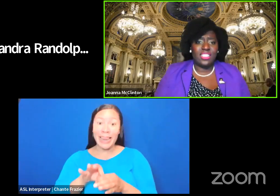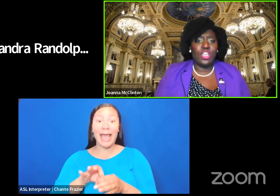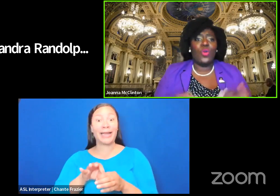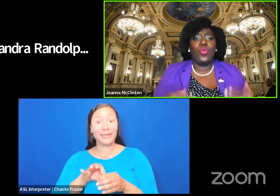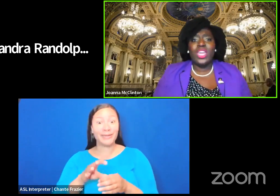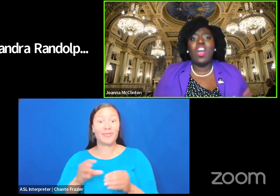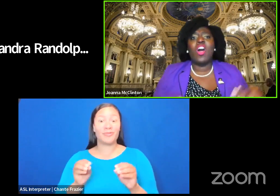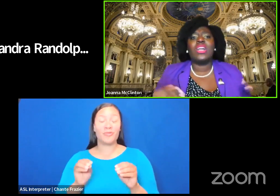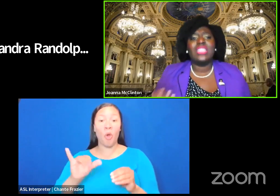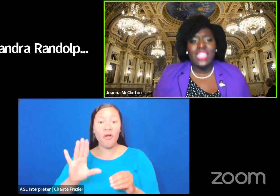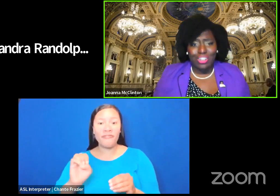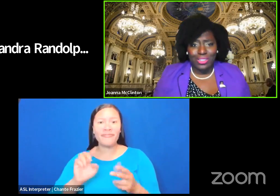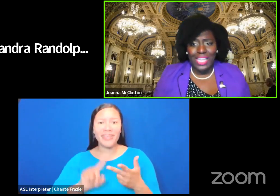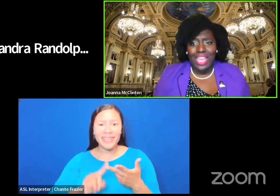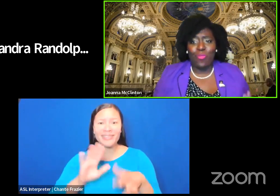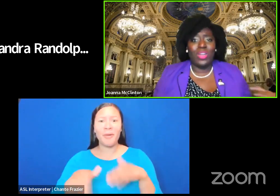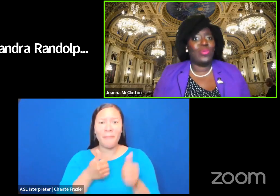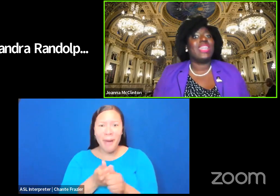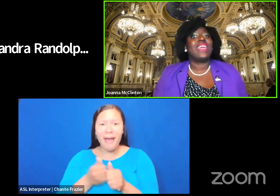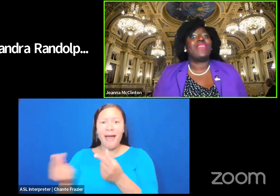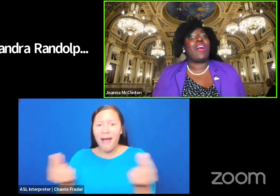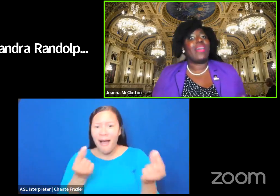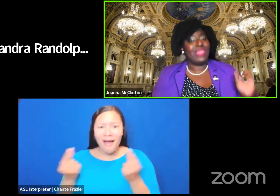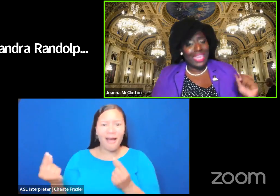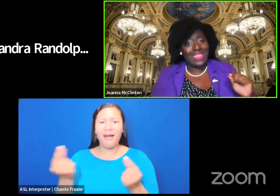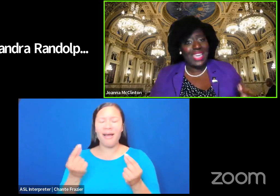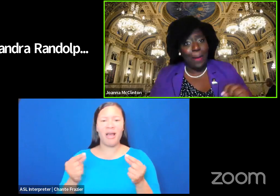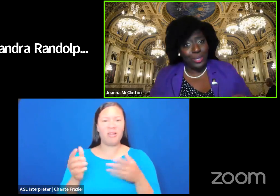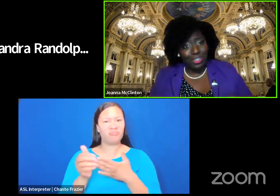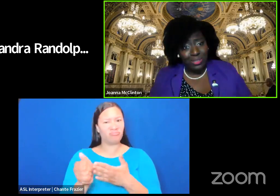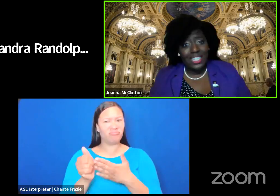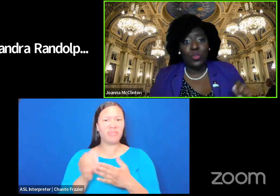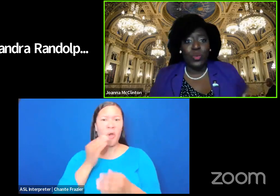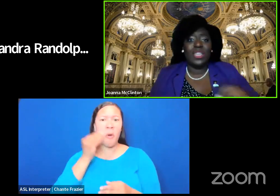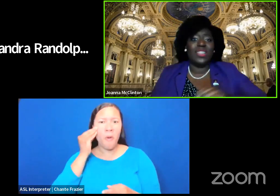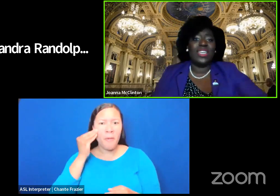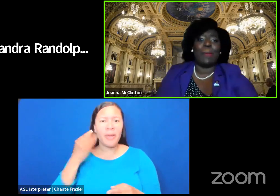ourselves and lights to be diminished whether we are caregivers, running a